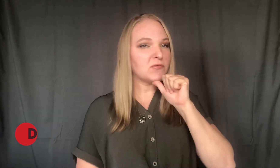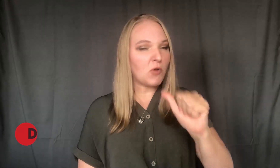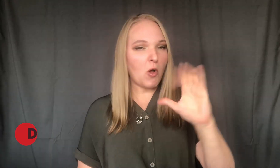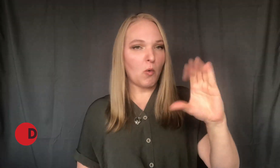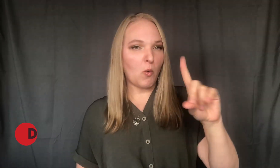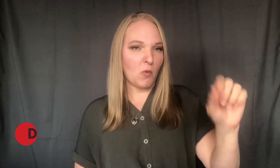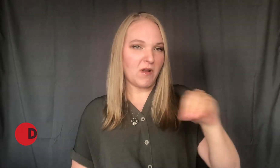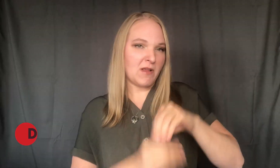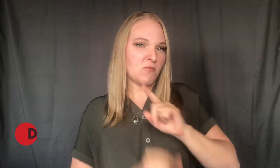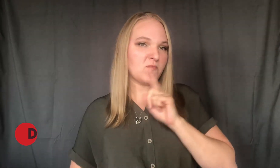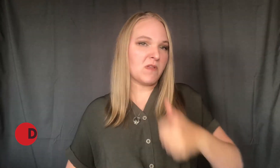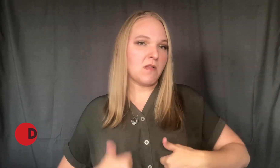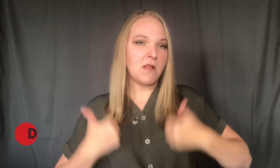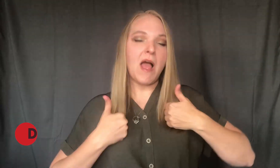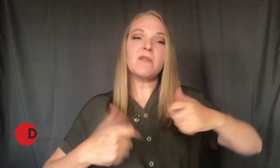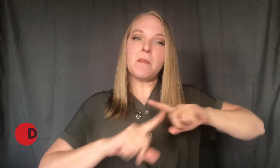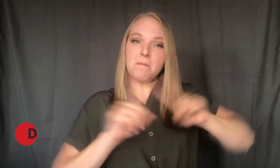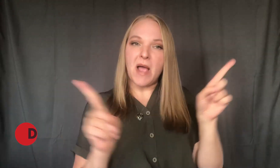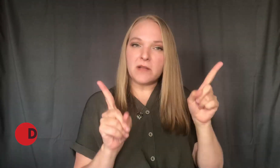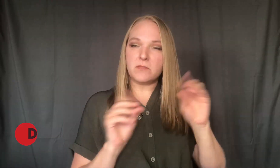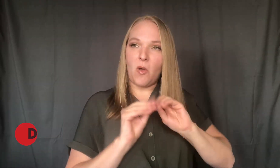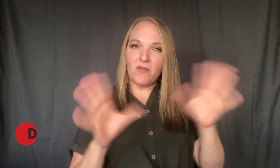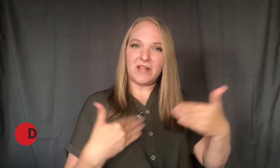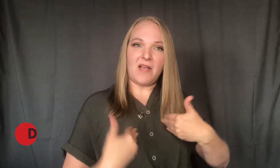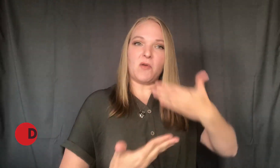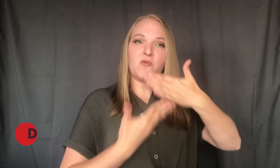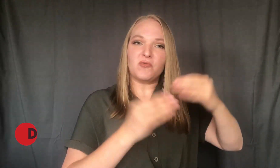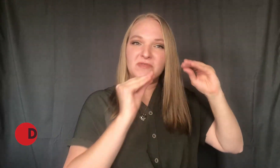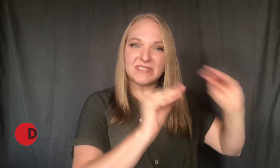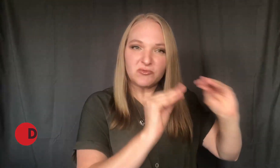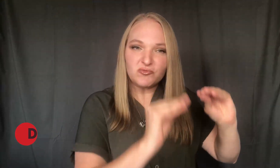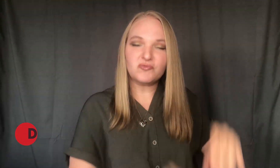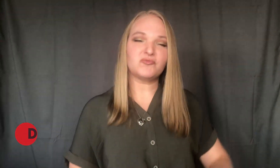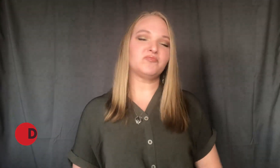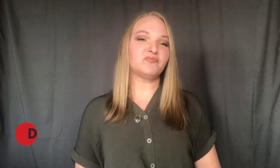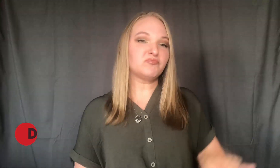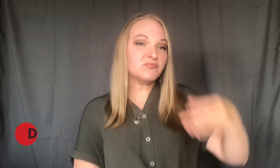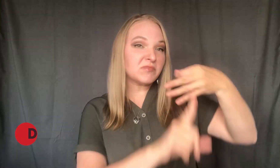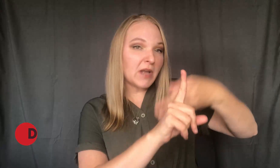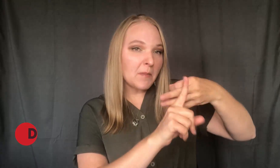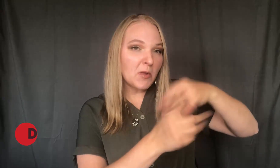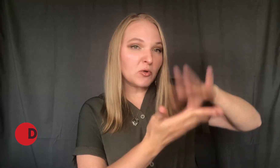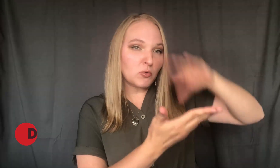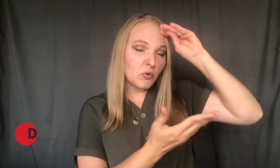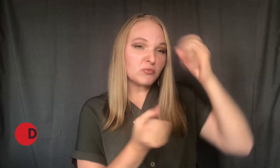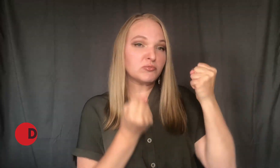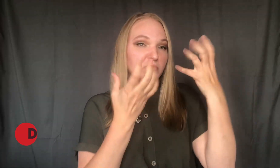teacher and was able to learn to sign. Not exceptional but rather good.